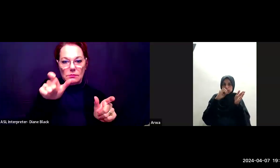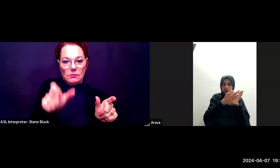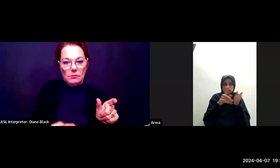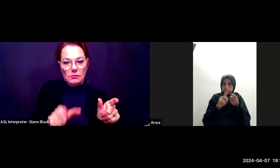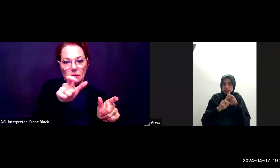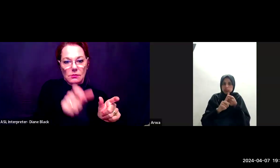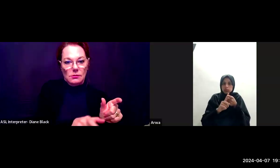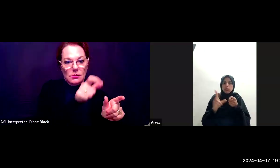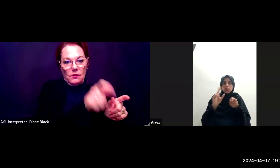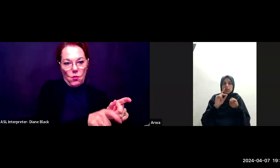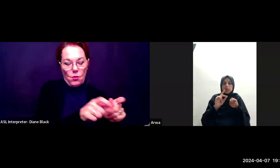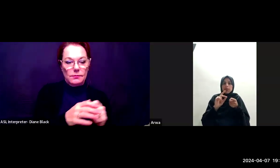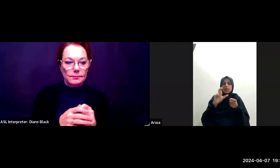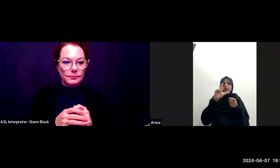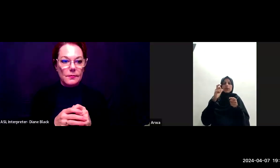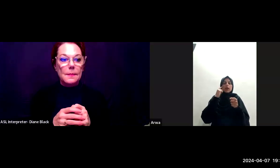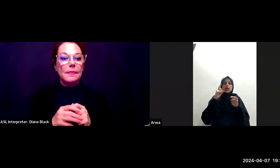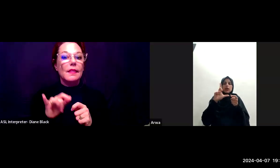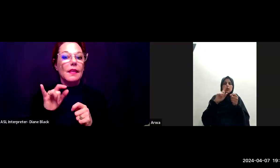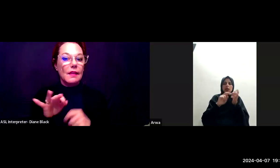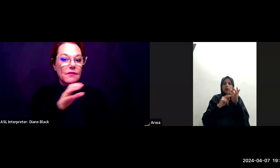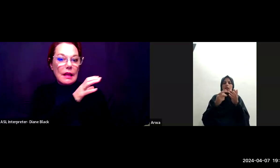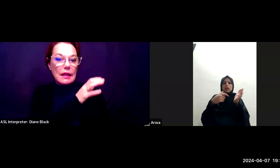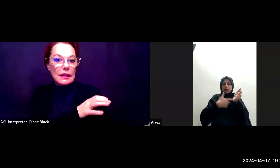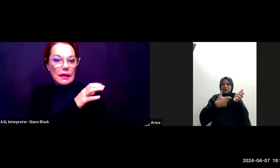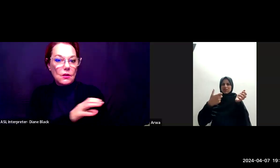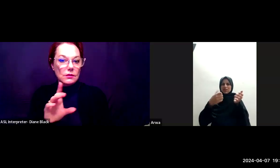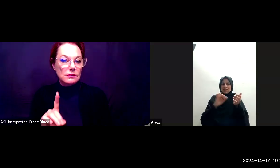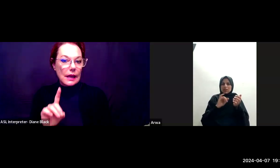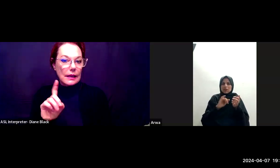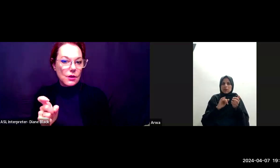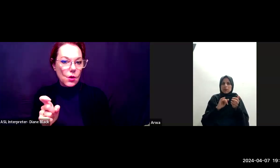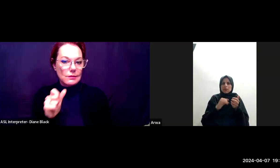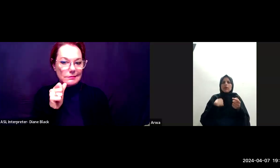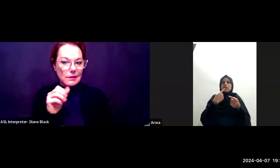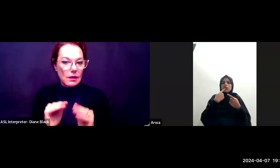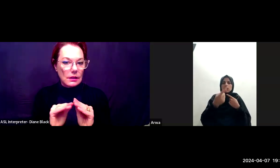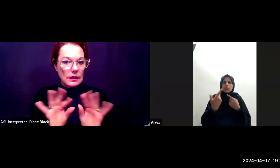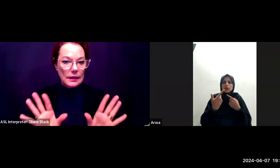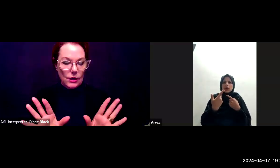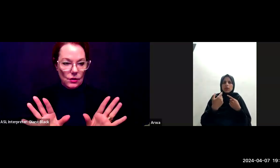when the clinical diagnosis is not clear say see when you say Retinitis Pigmentosa, and when you say